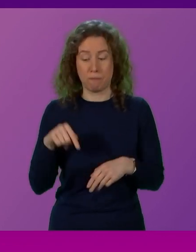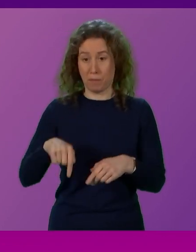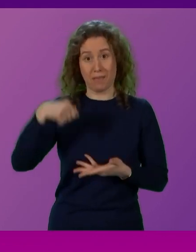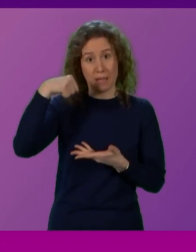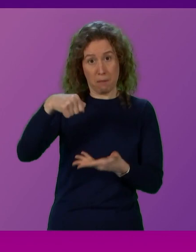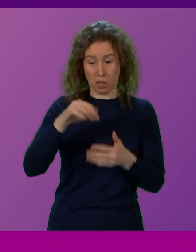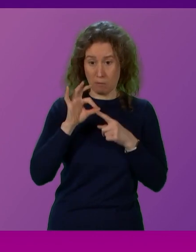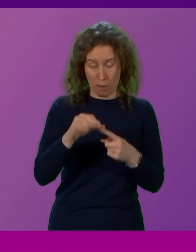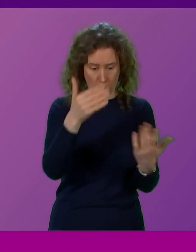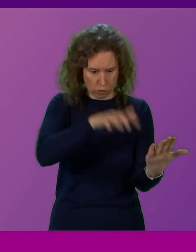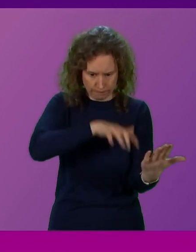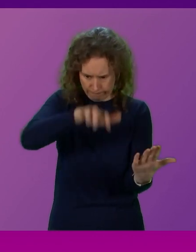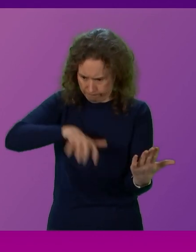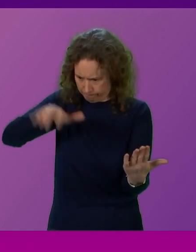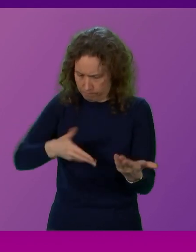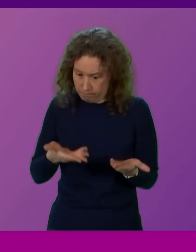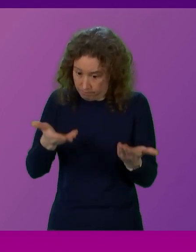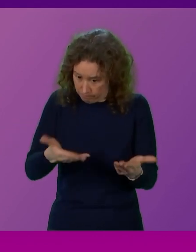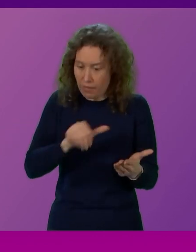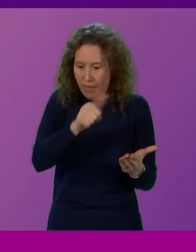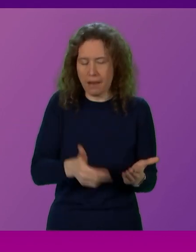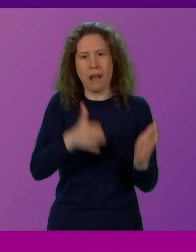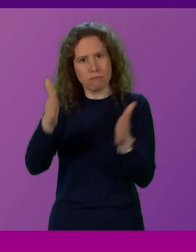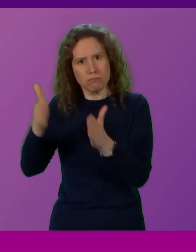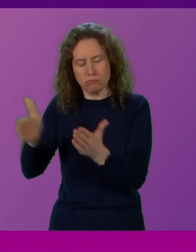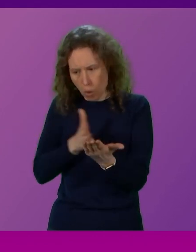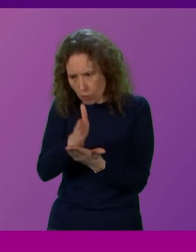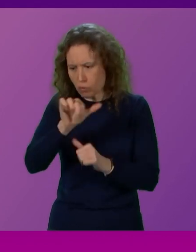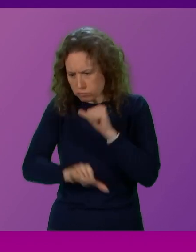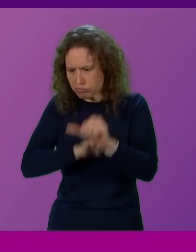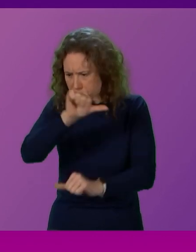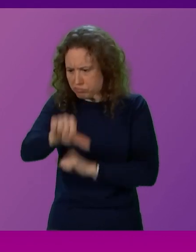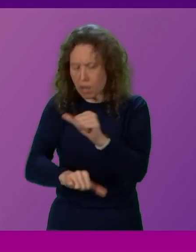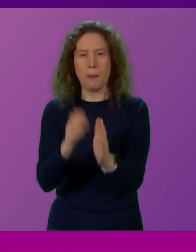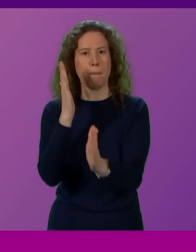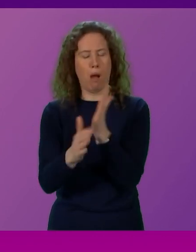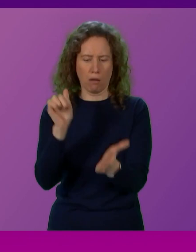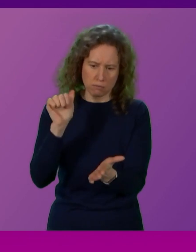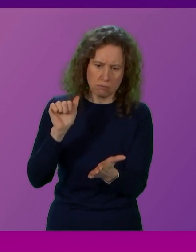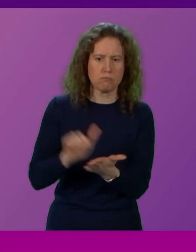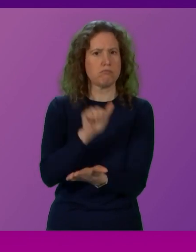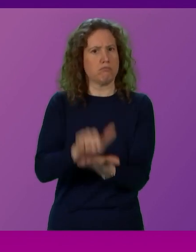The budget proposals will then go through the other stages before the budget is passed by Parliament as a whole.